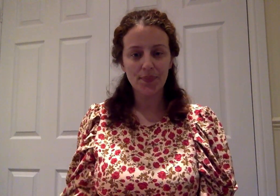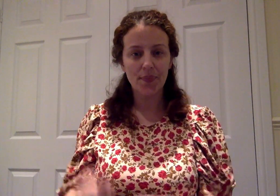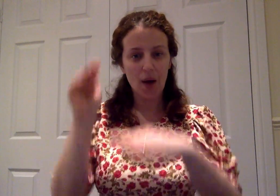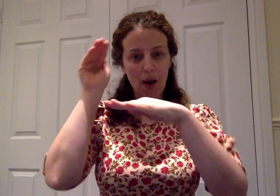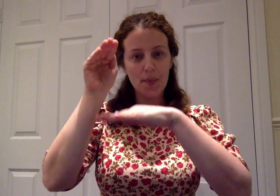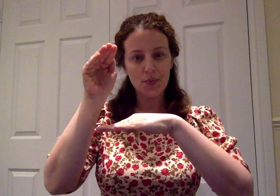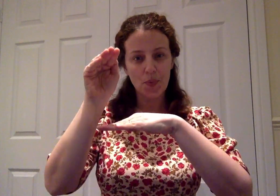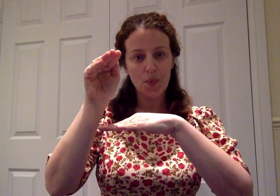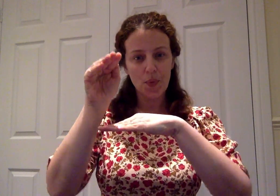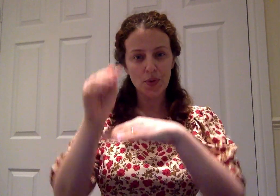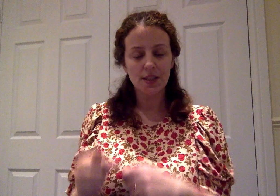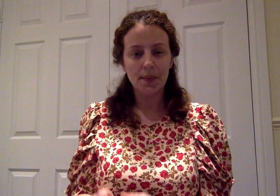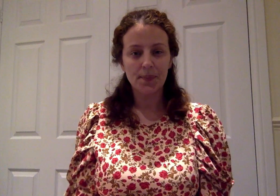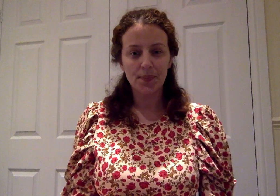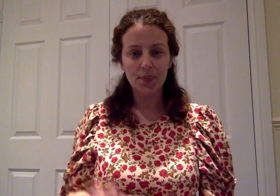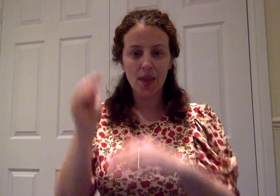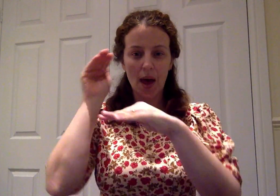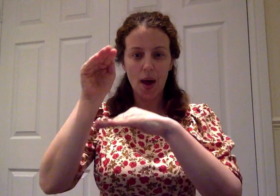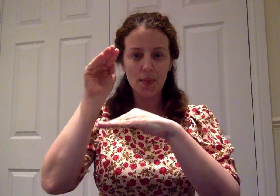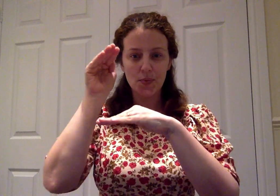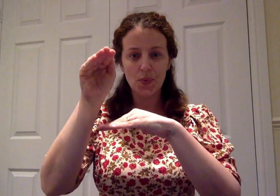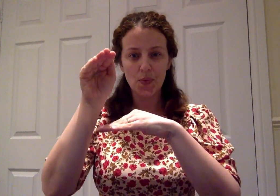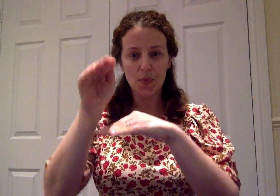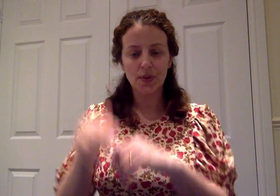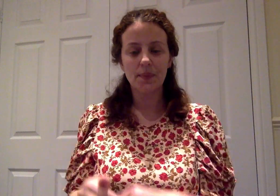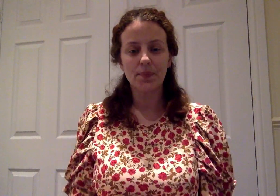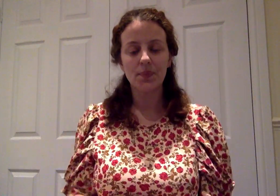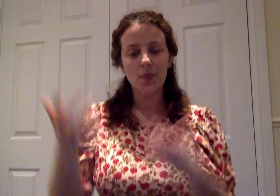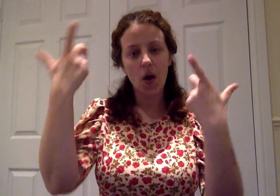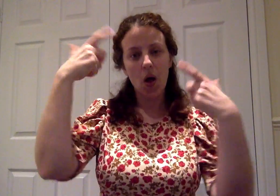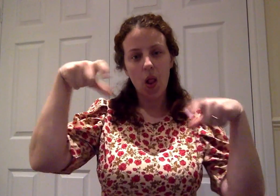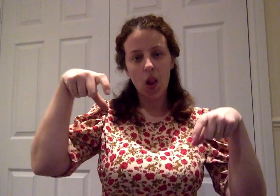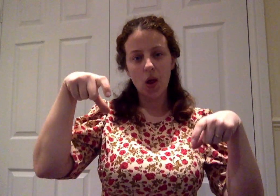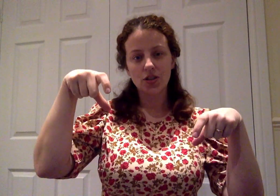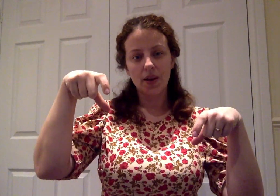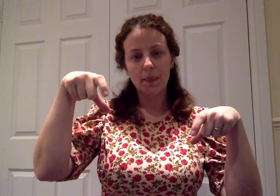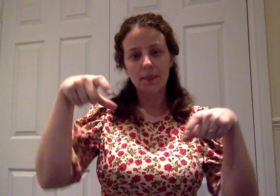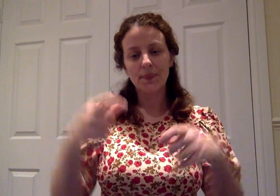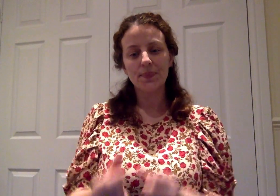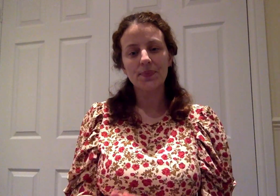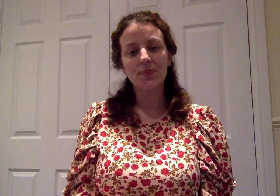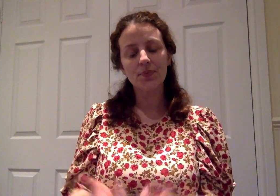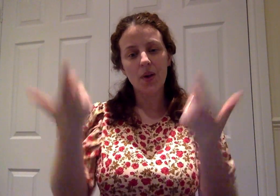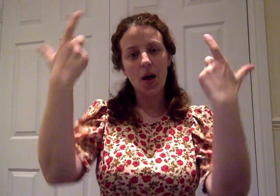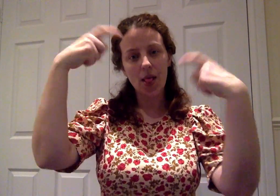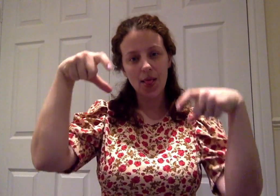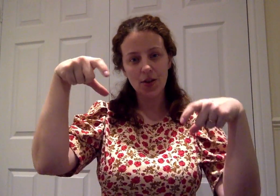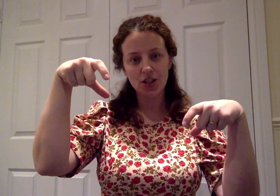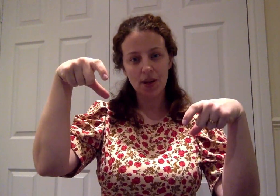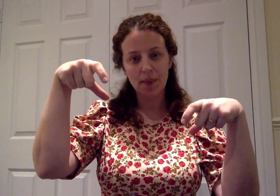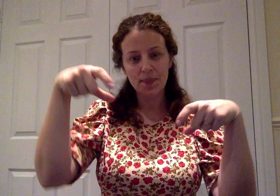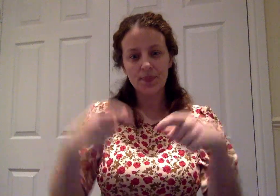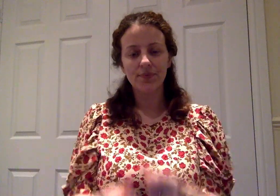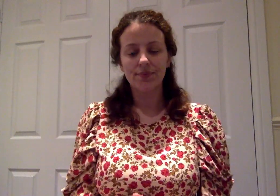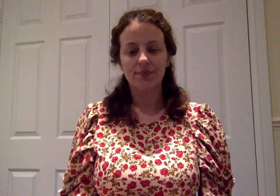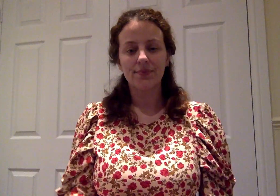ABROAD [foreign] LODGER